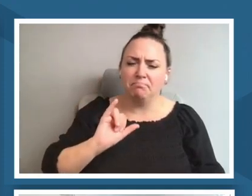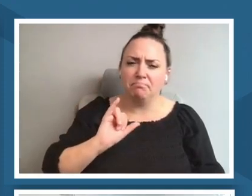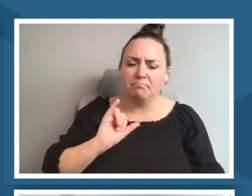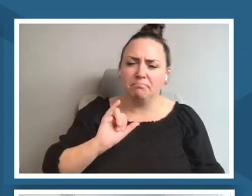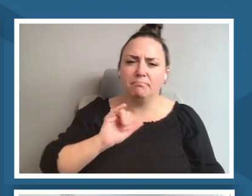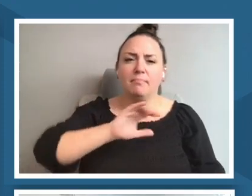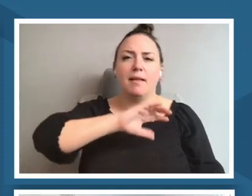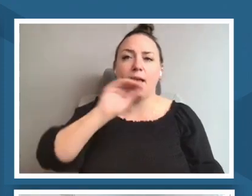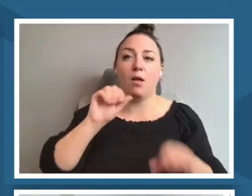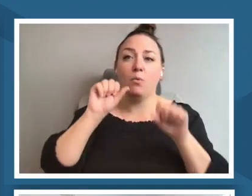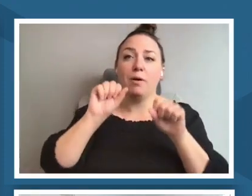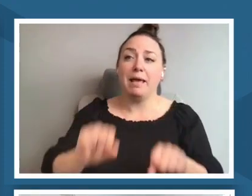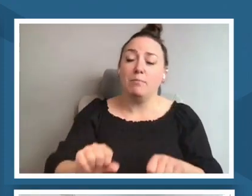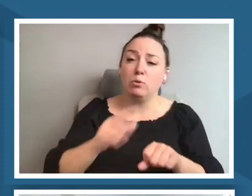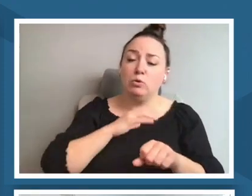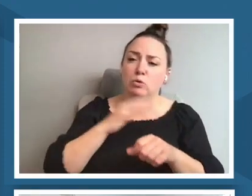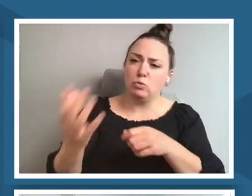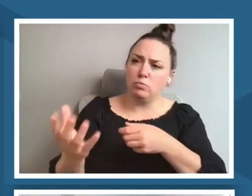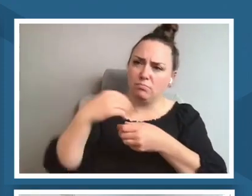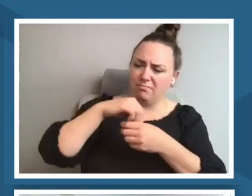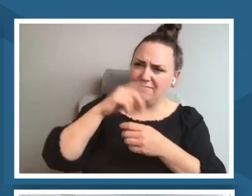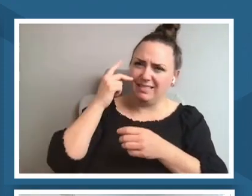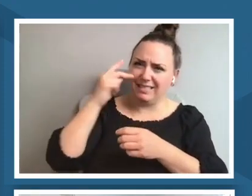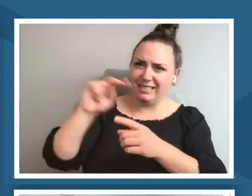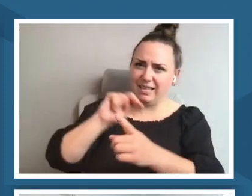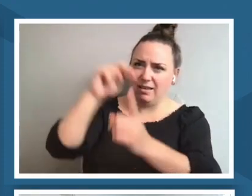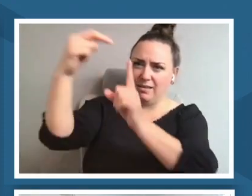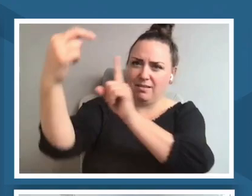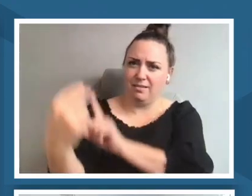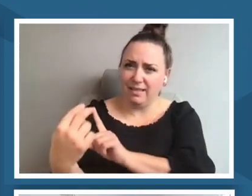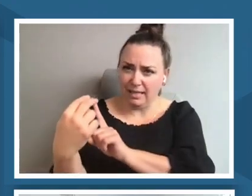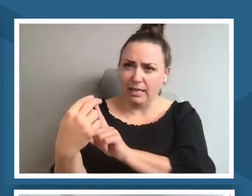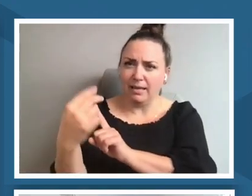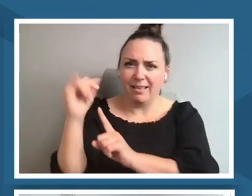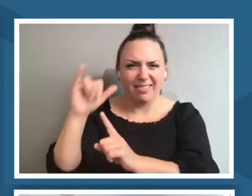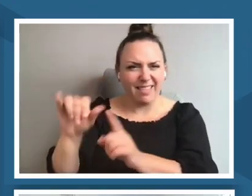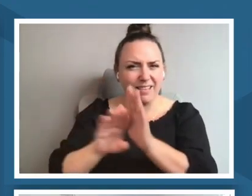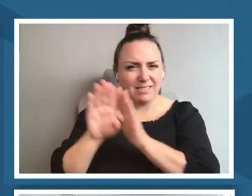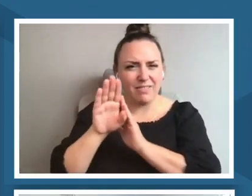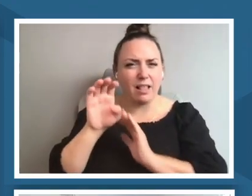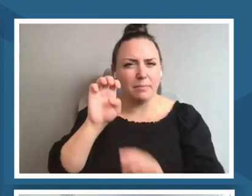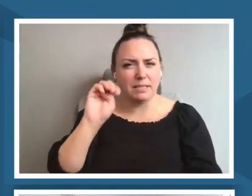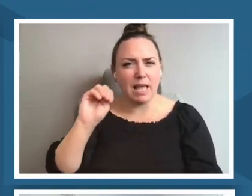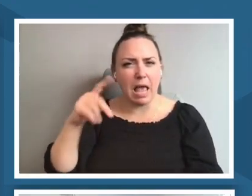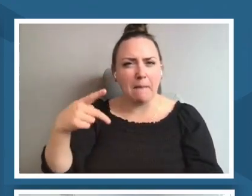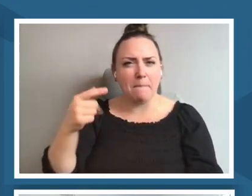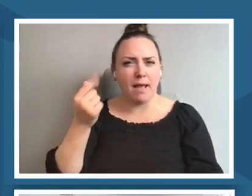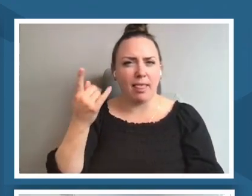we develop empathy so social emotional learning skills are all